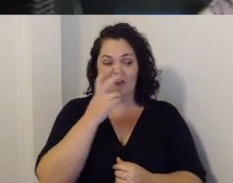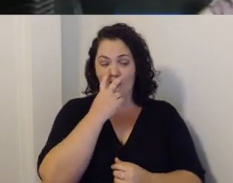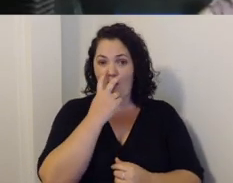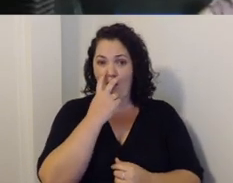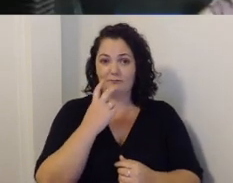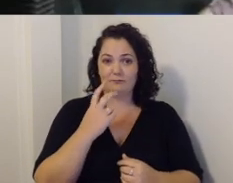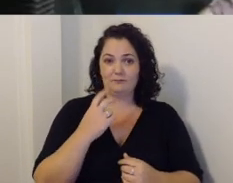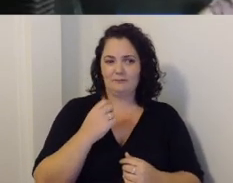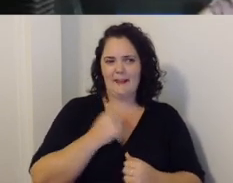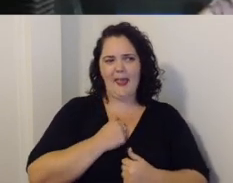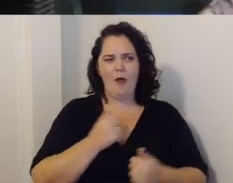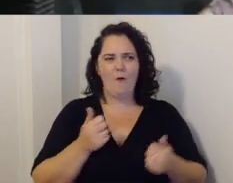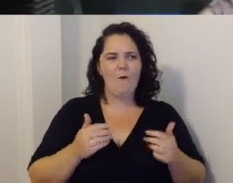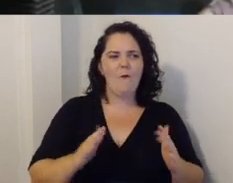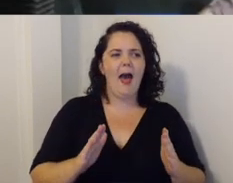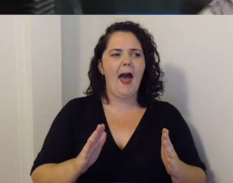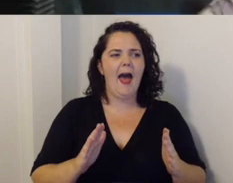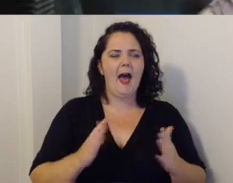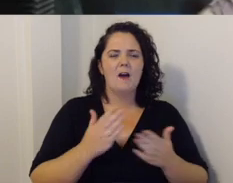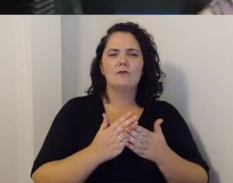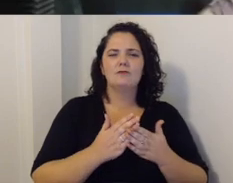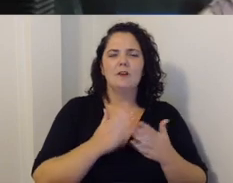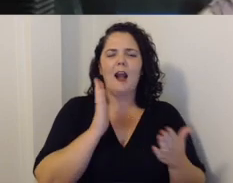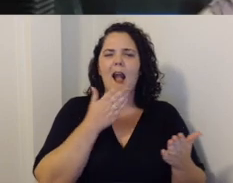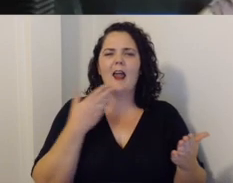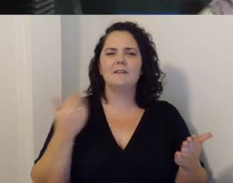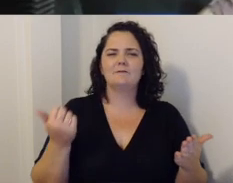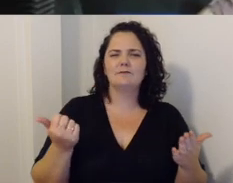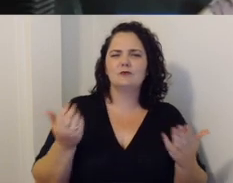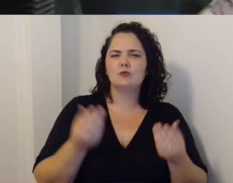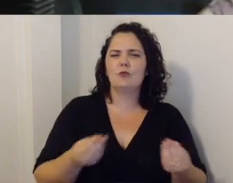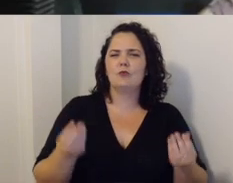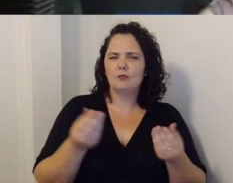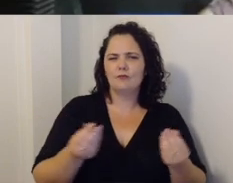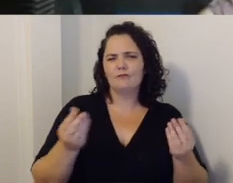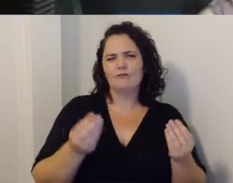using a manner which is really really lush and really beautiful and really sensitive and that